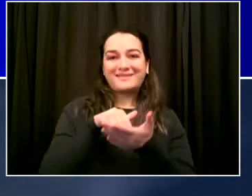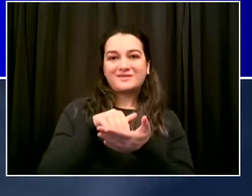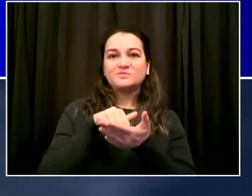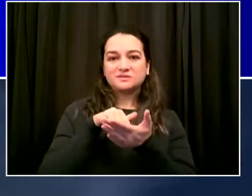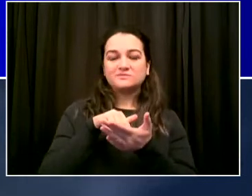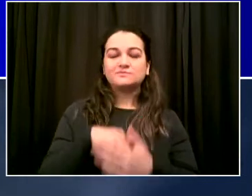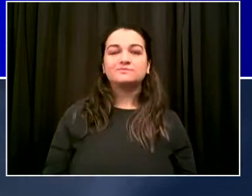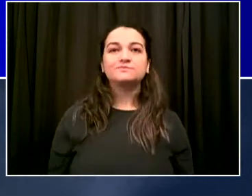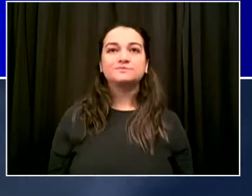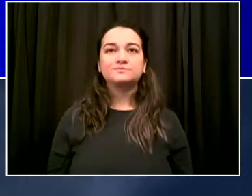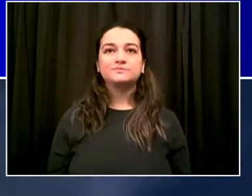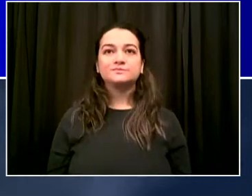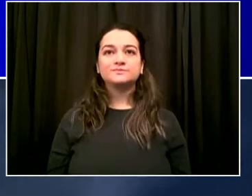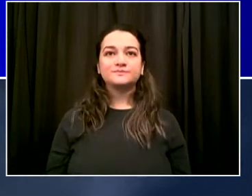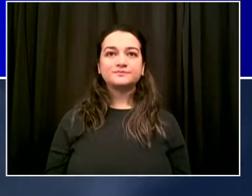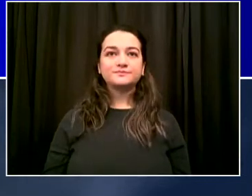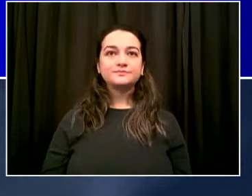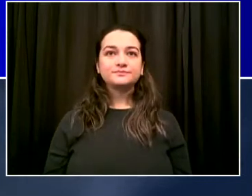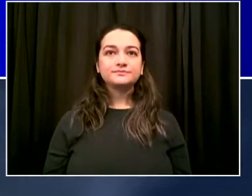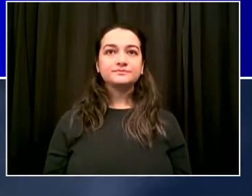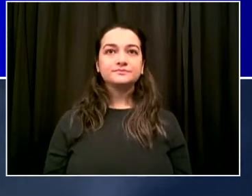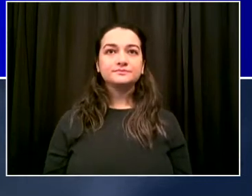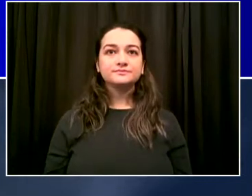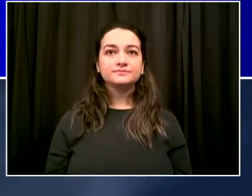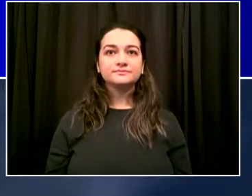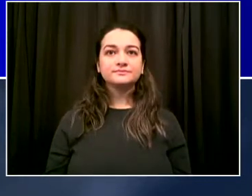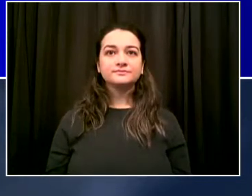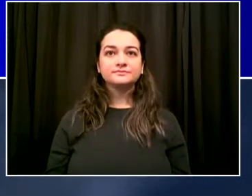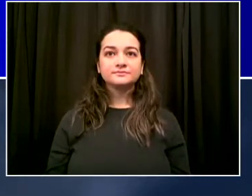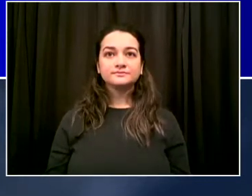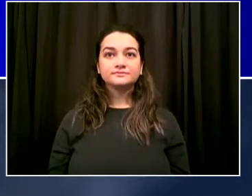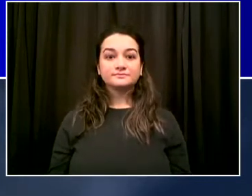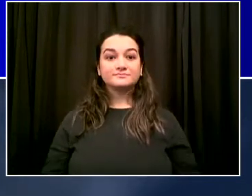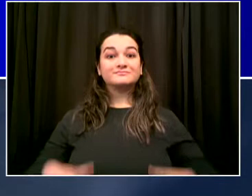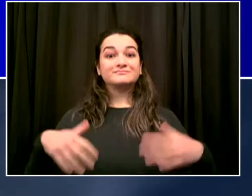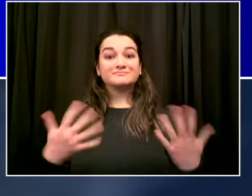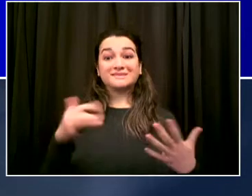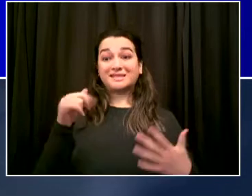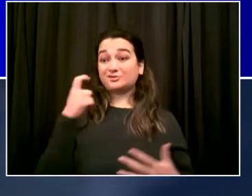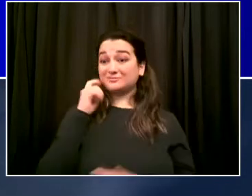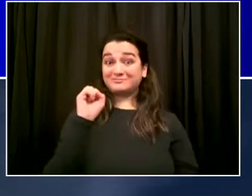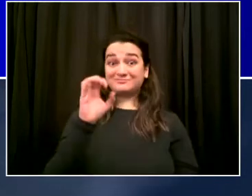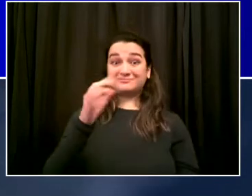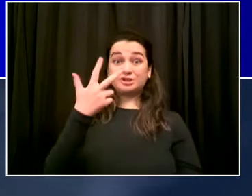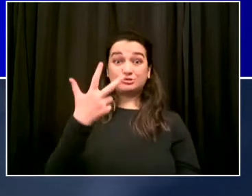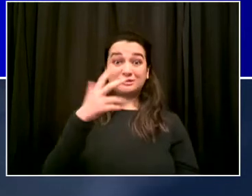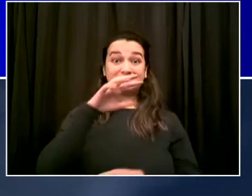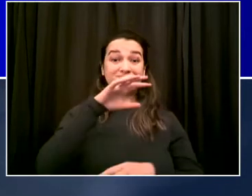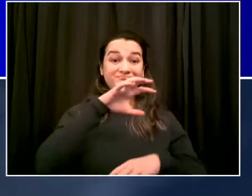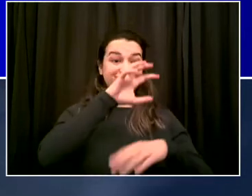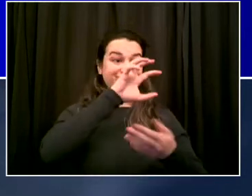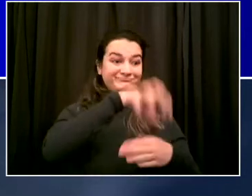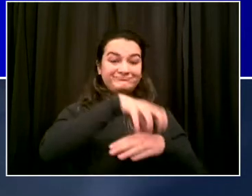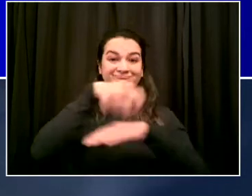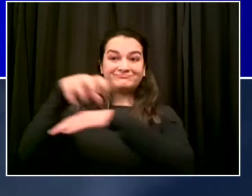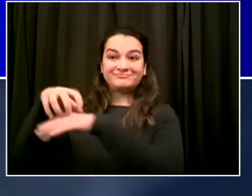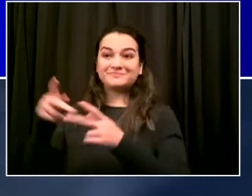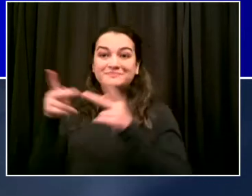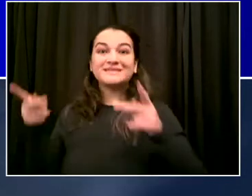WE CAN MAKE IT IF WEWE HHE AVTHE VACCINE, NEXT WEEK EVEN MORE. GET US THE E VACCINE. NUMBER TWO. IF WE PUT TOGETHER MORE AND MORE SITES THE VACCINE HAS